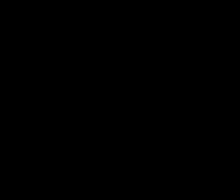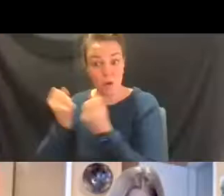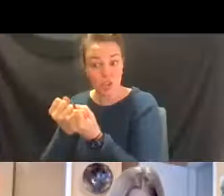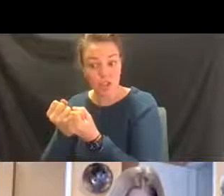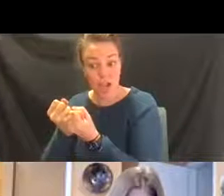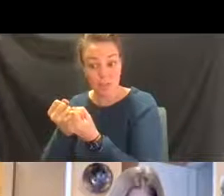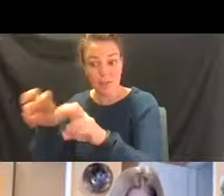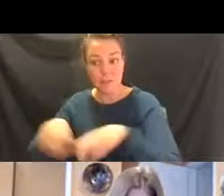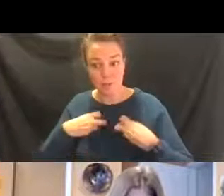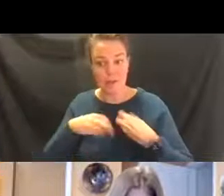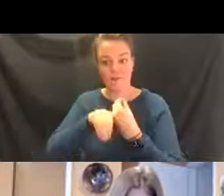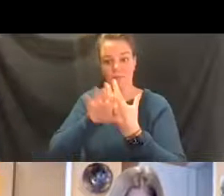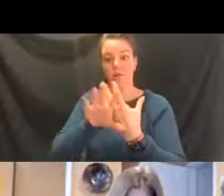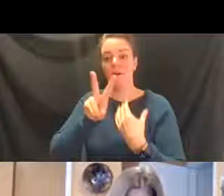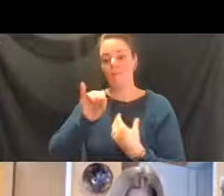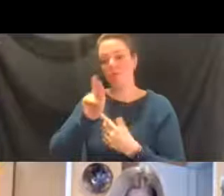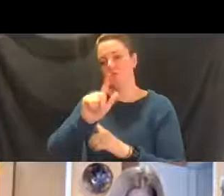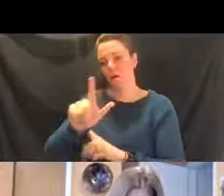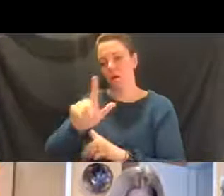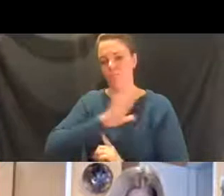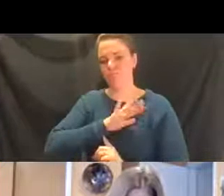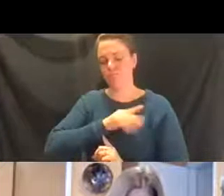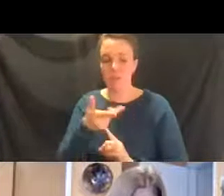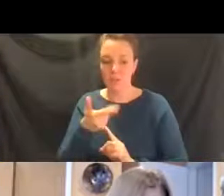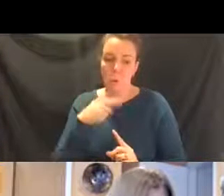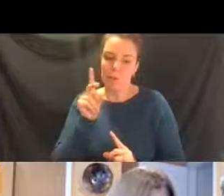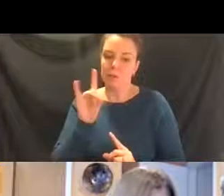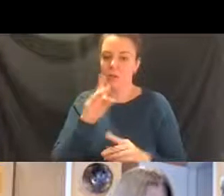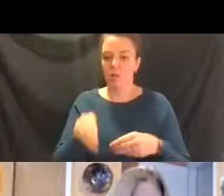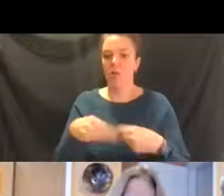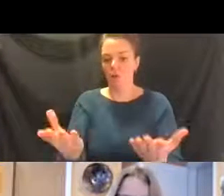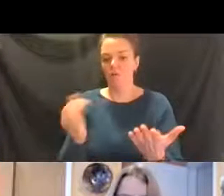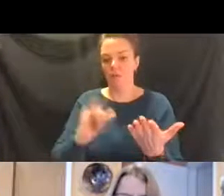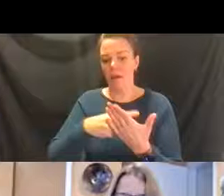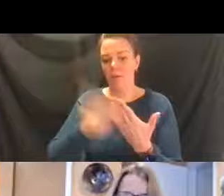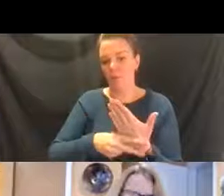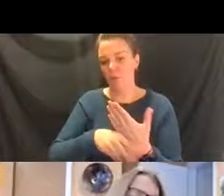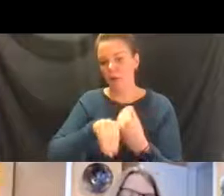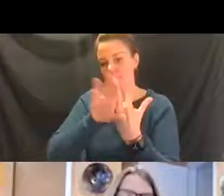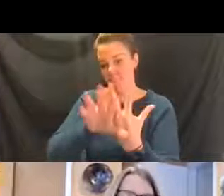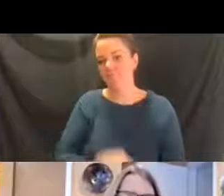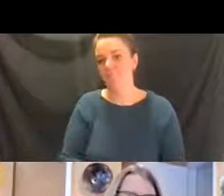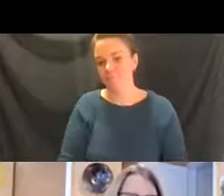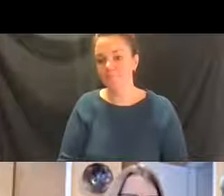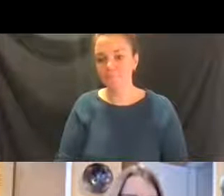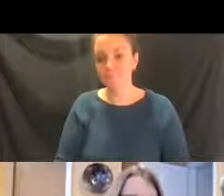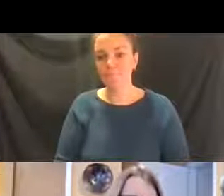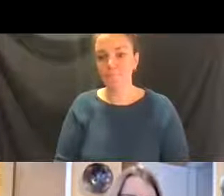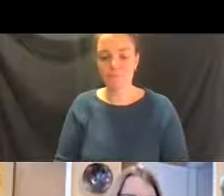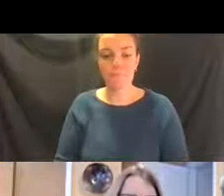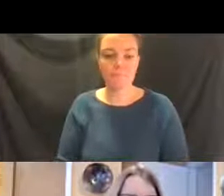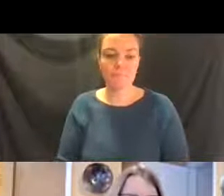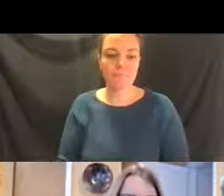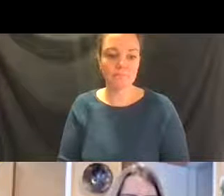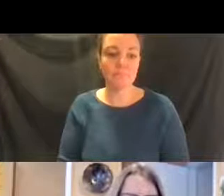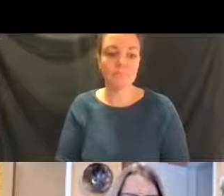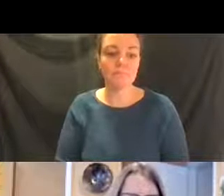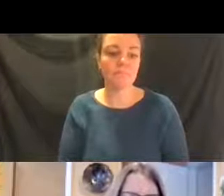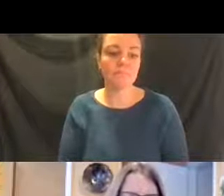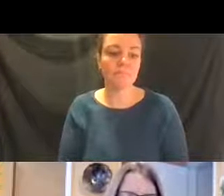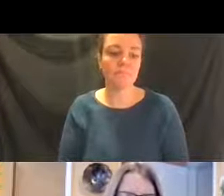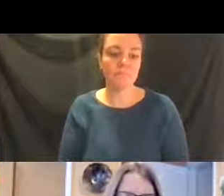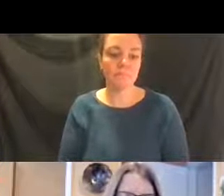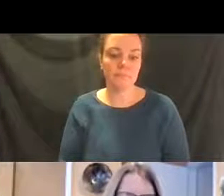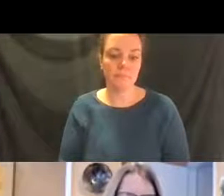the virtual environment and we're able to offer it virtually to organizations. next slide please